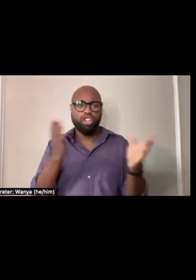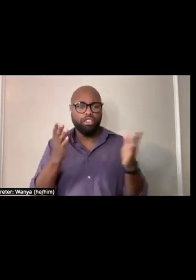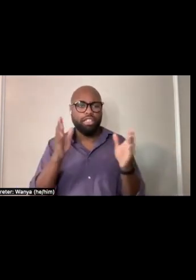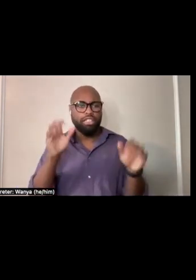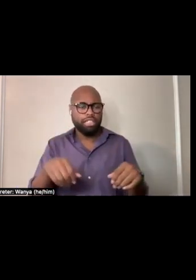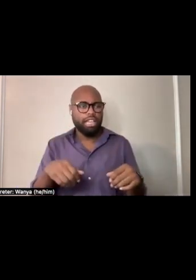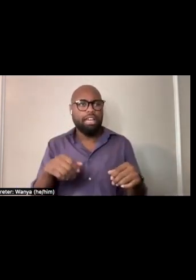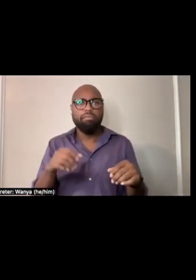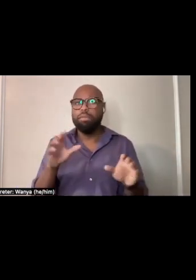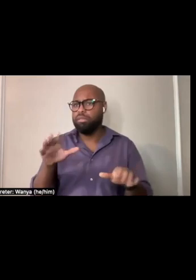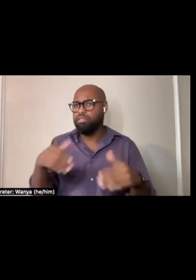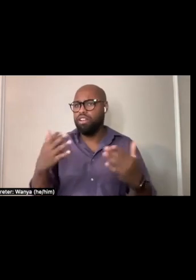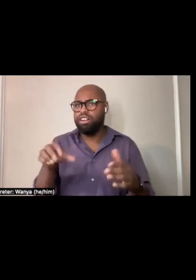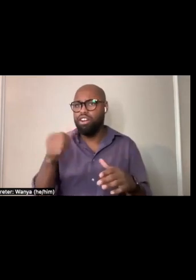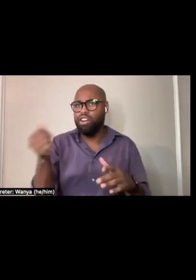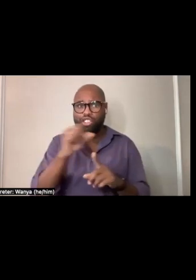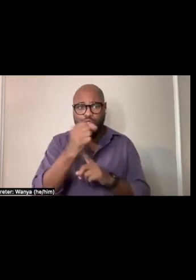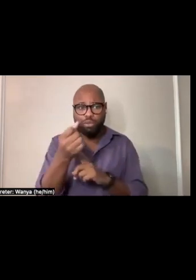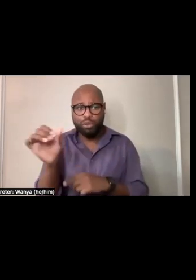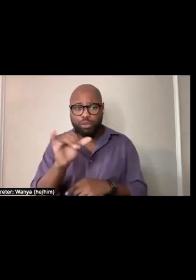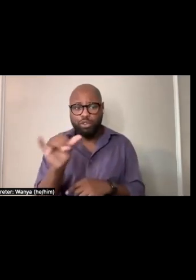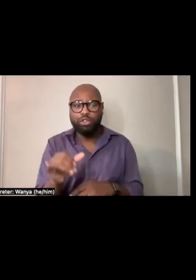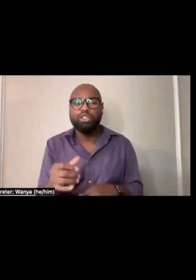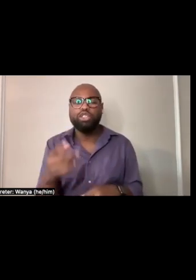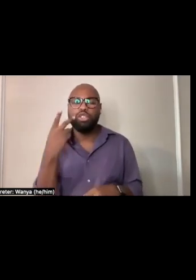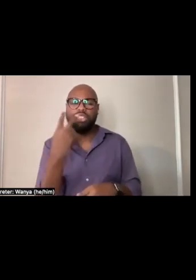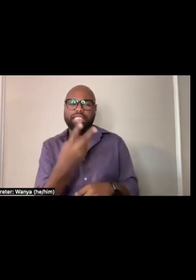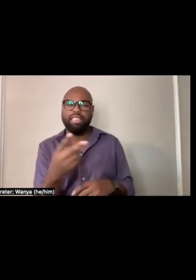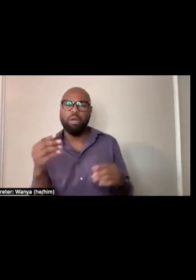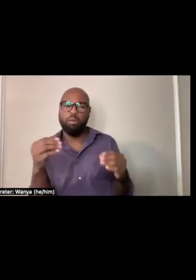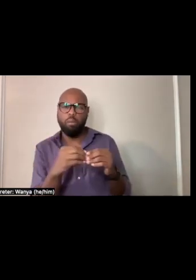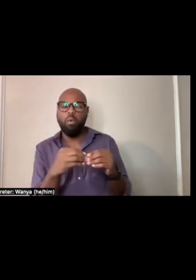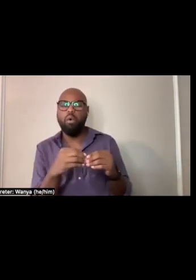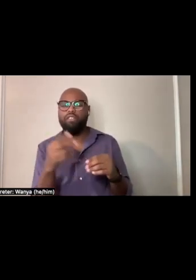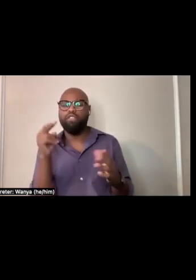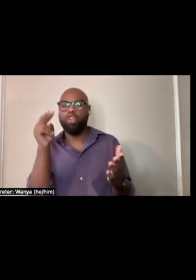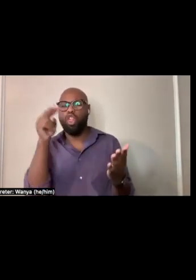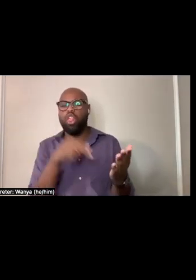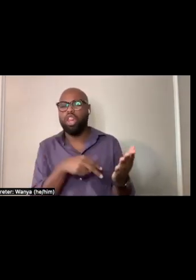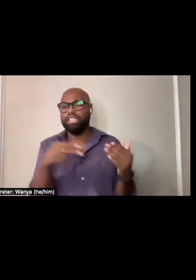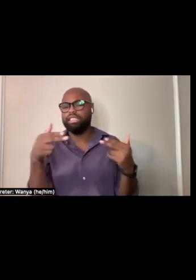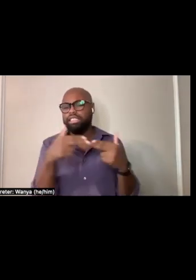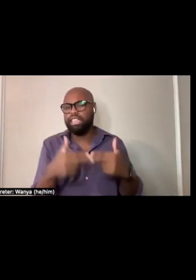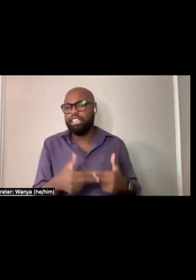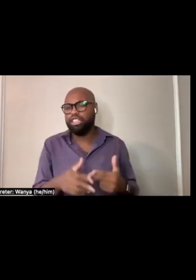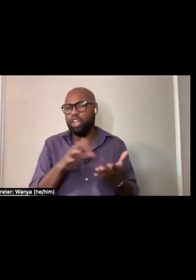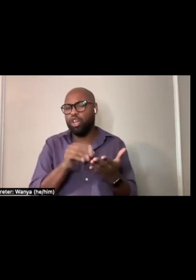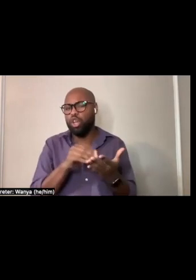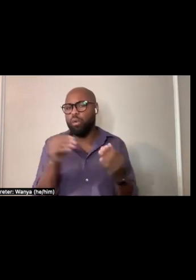We can take a look at the slides a little bit, a little bit more about that. I'm mindful about my timing.